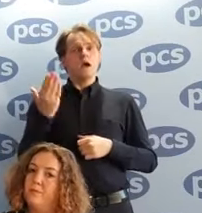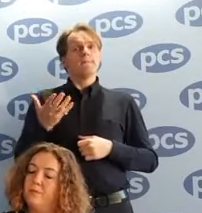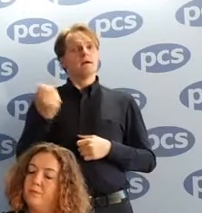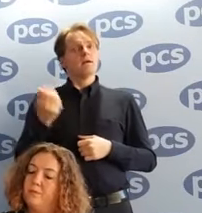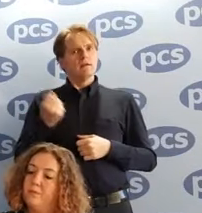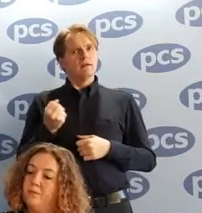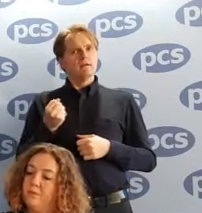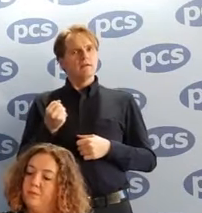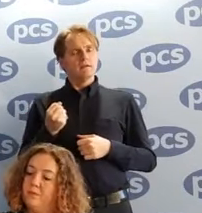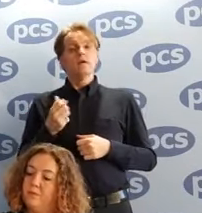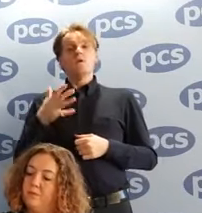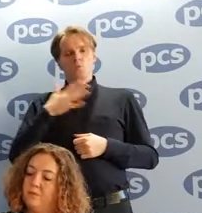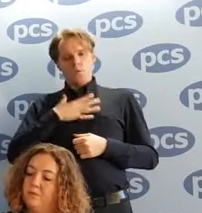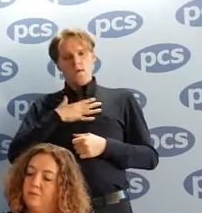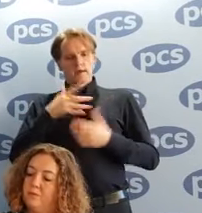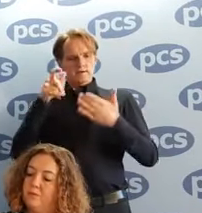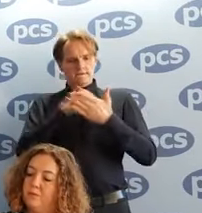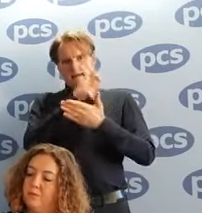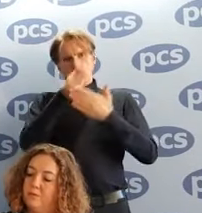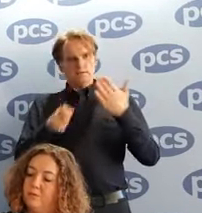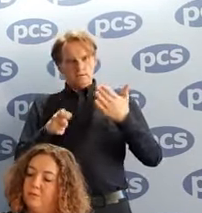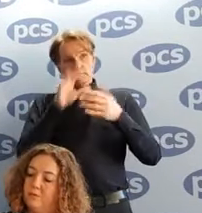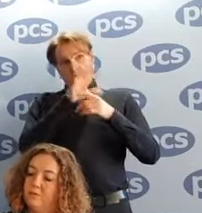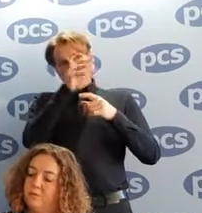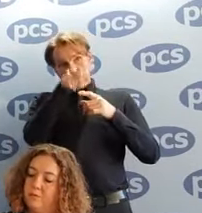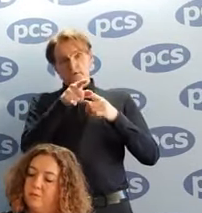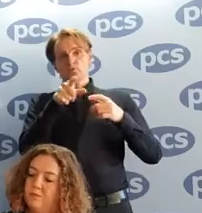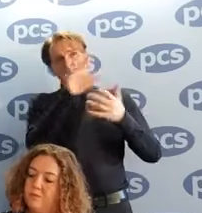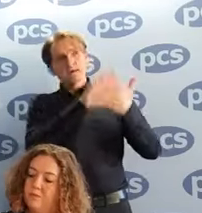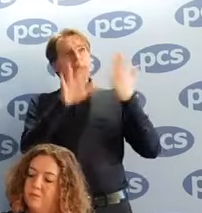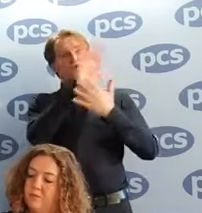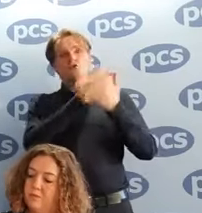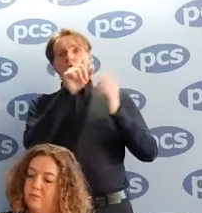this discussion with the Treasury immediately. The second question is a